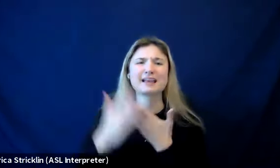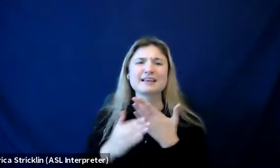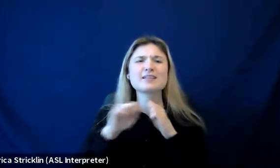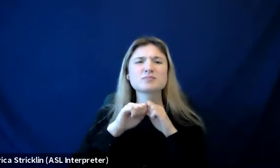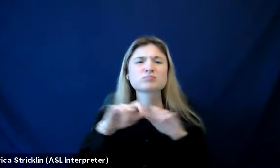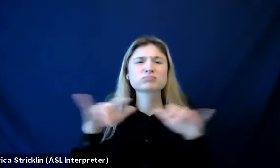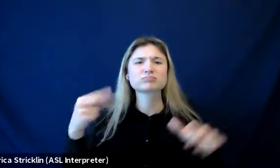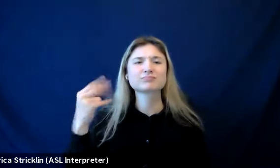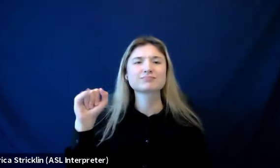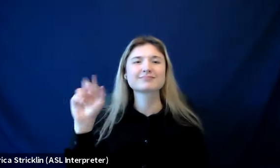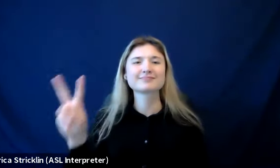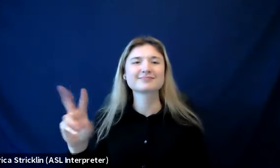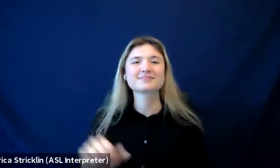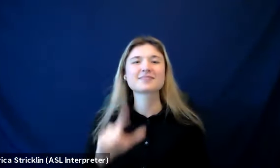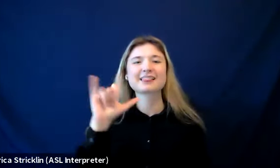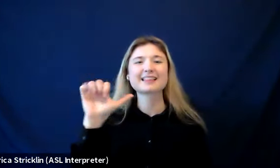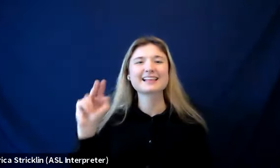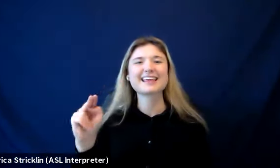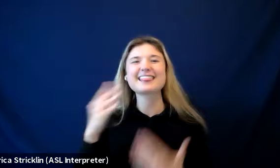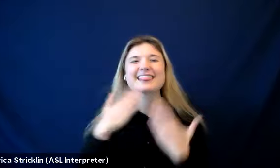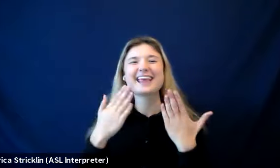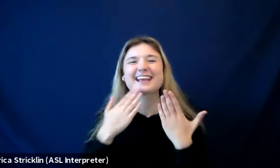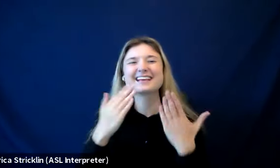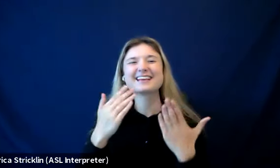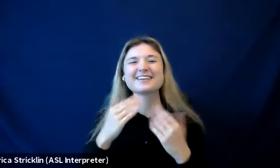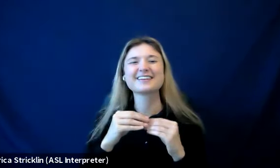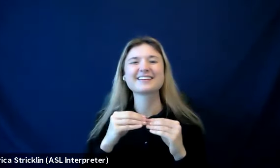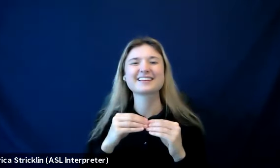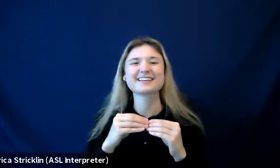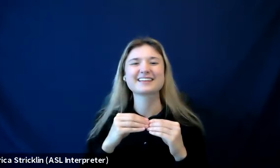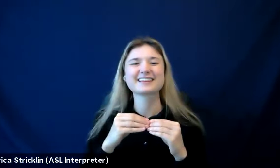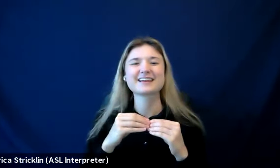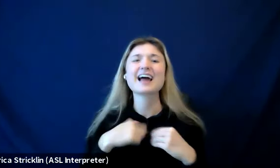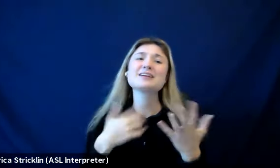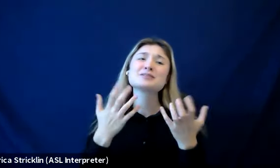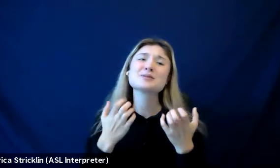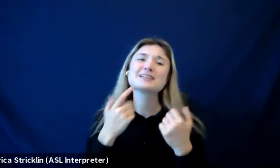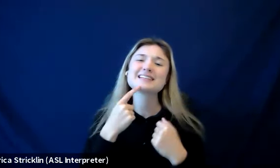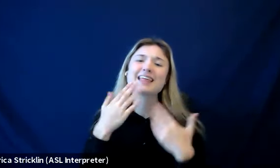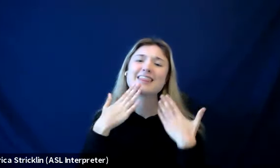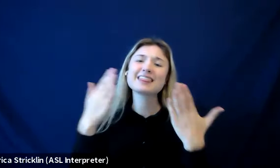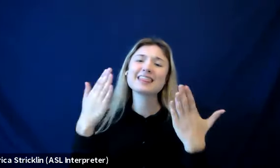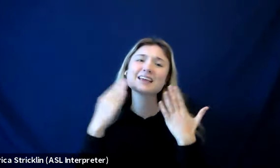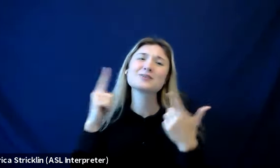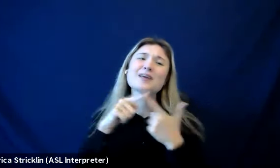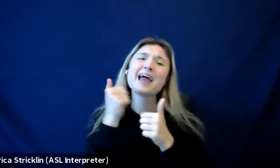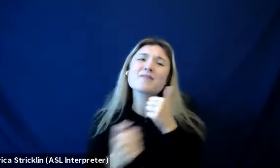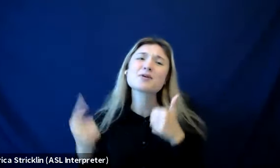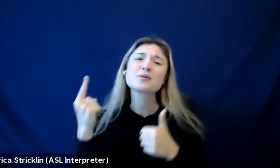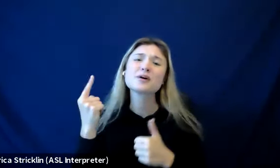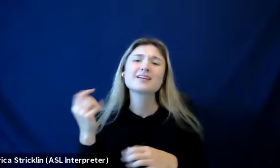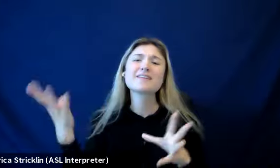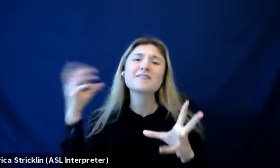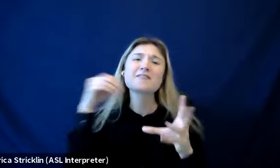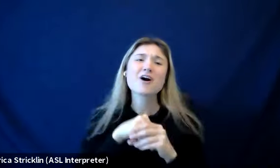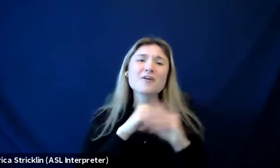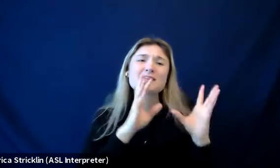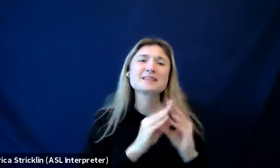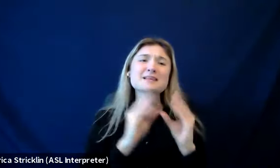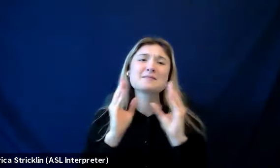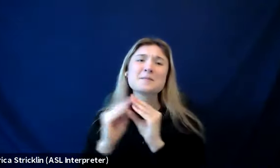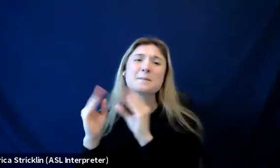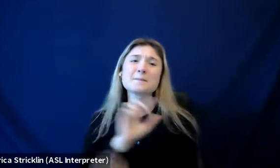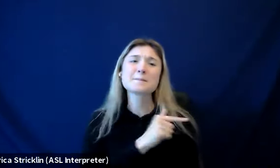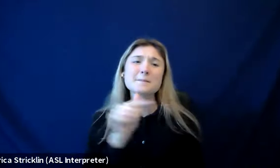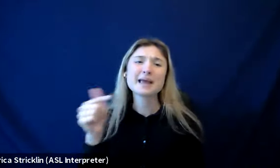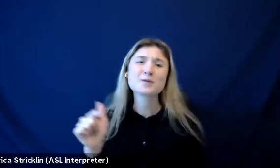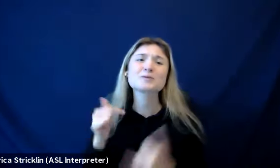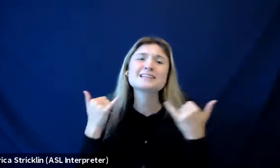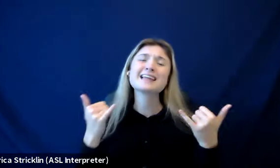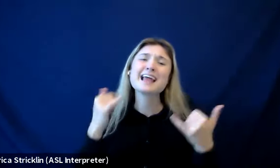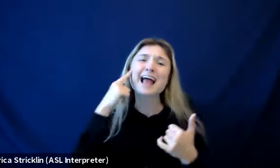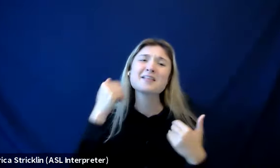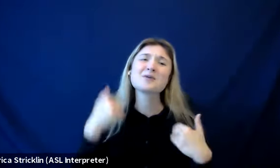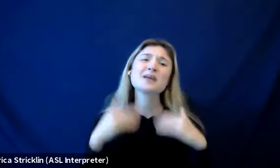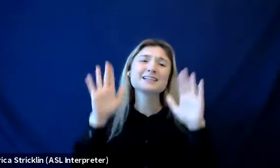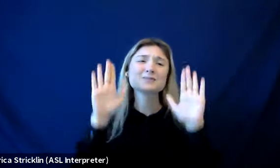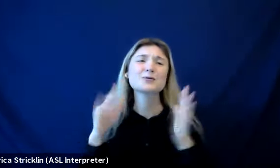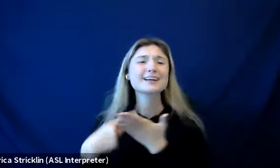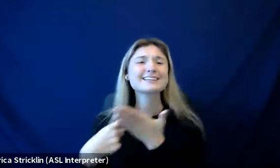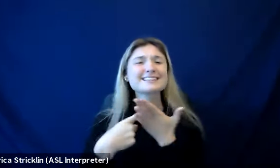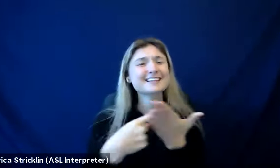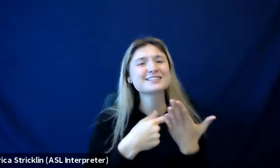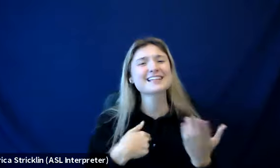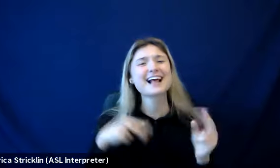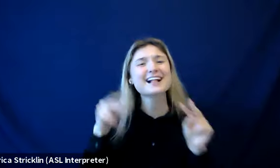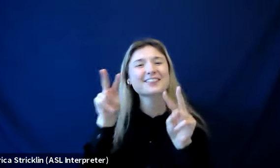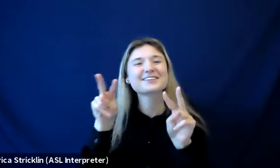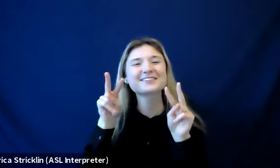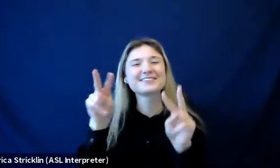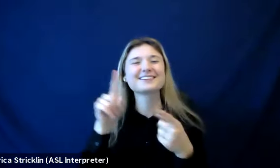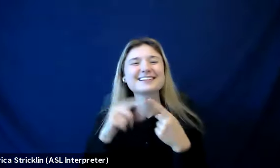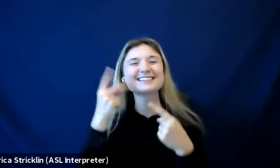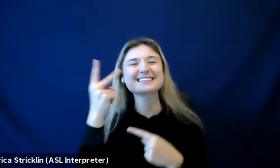Thank you. Thank you. I just want to say thank you to everyone for participating in this panel today, I think we had some really great discussion, and I look forward to seeing everyone graduate.